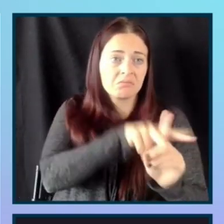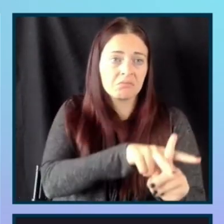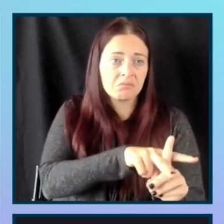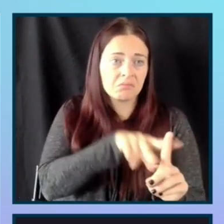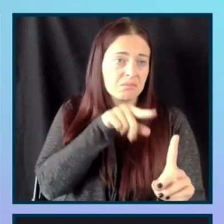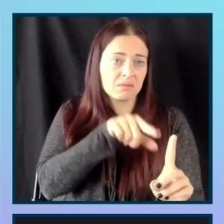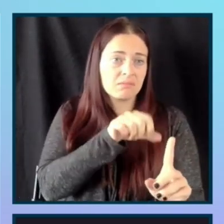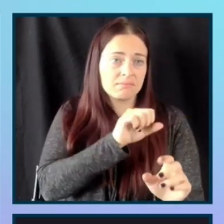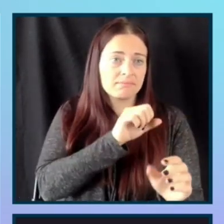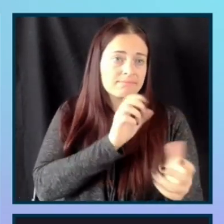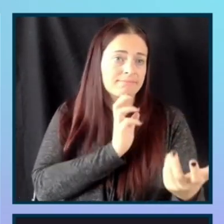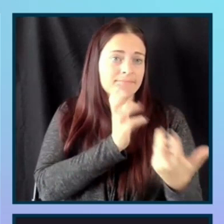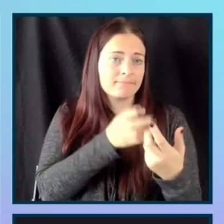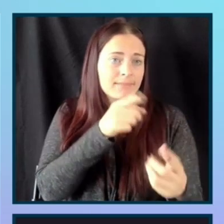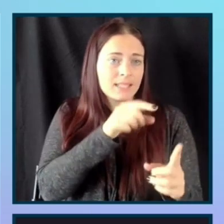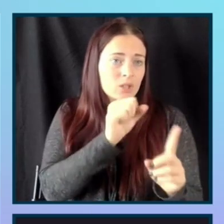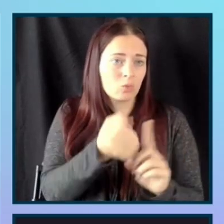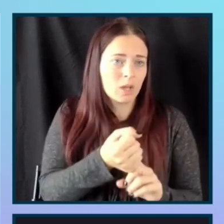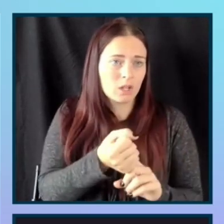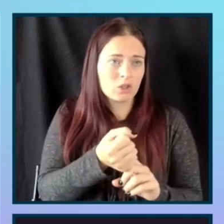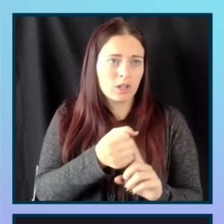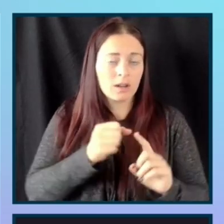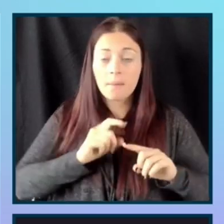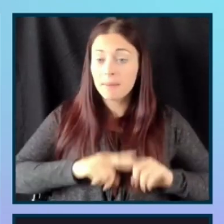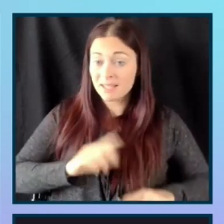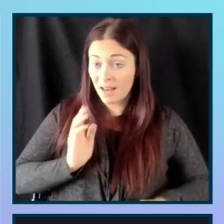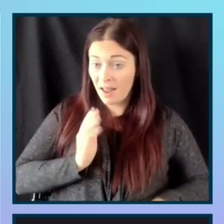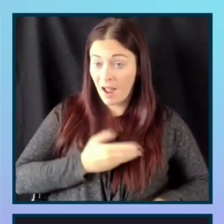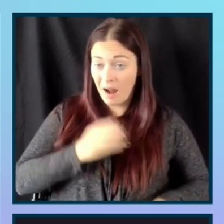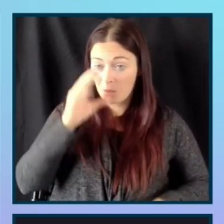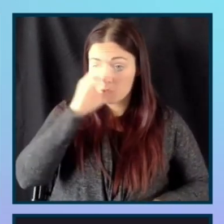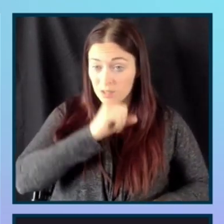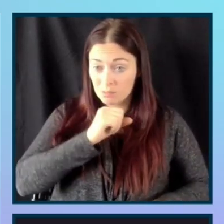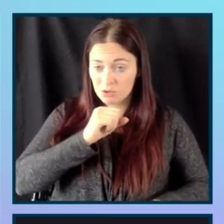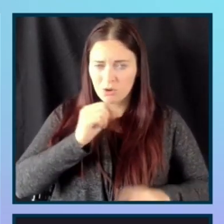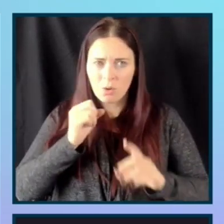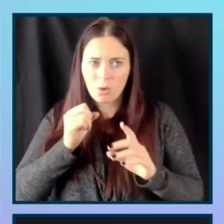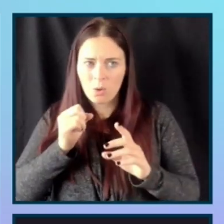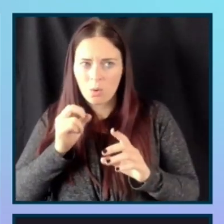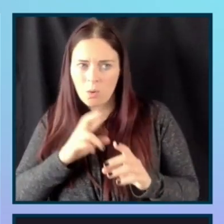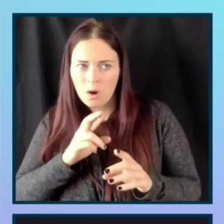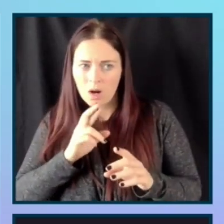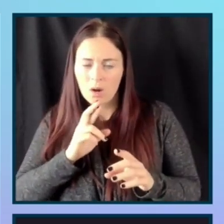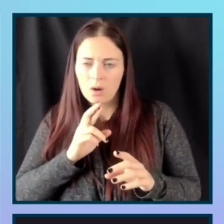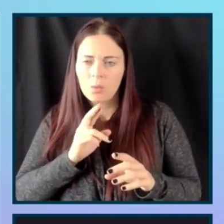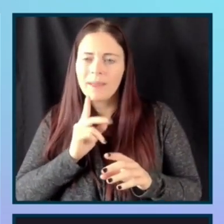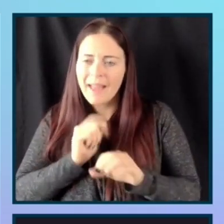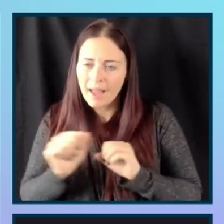or are we doing that based on actually understanding real people and their real problems and their real barriers?